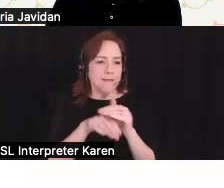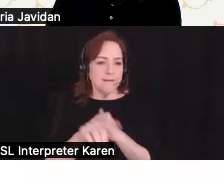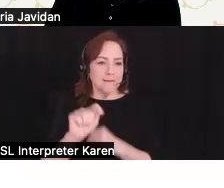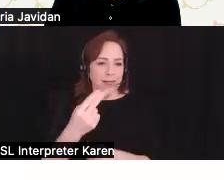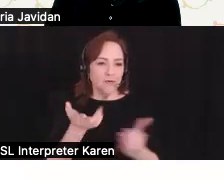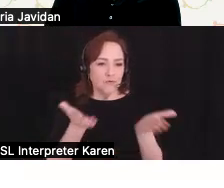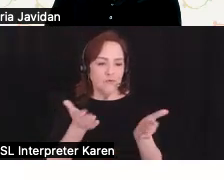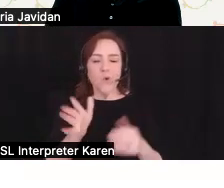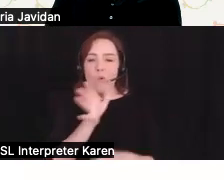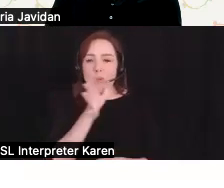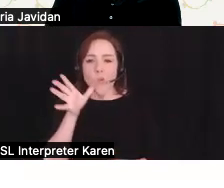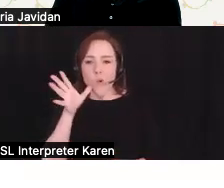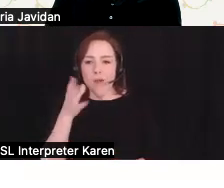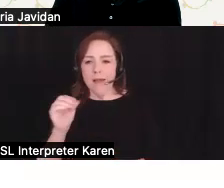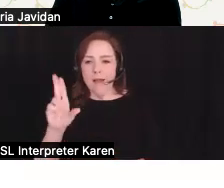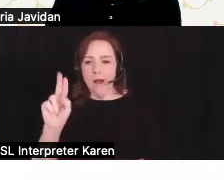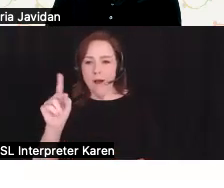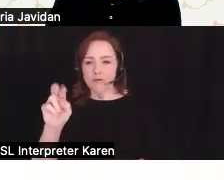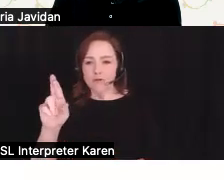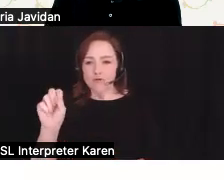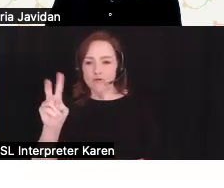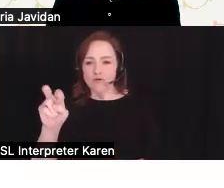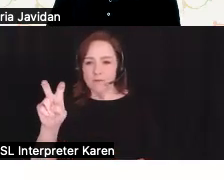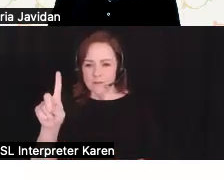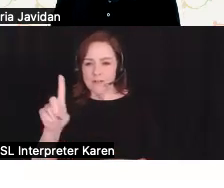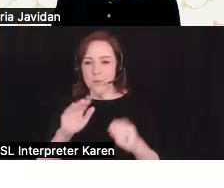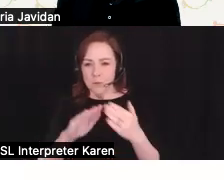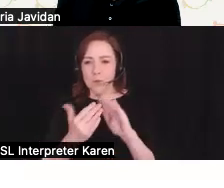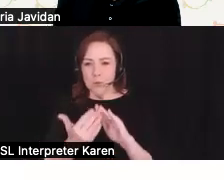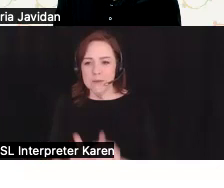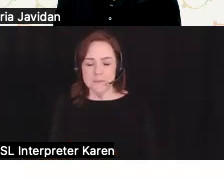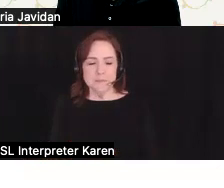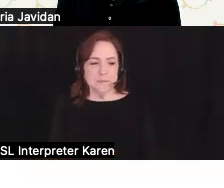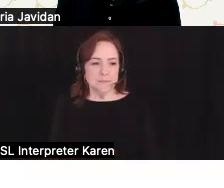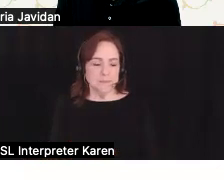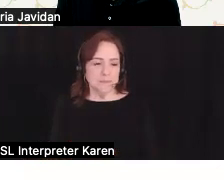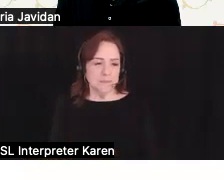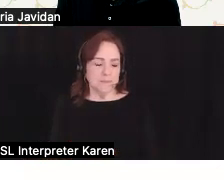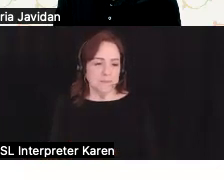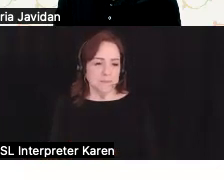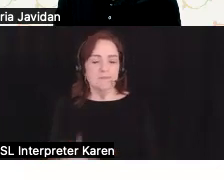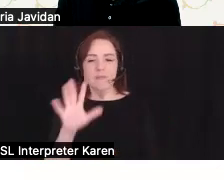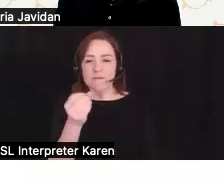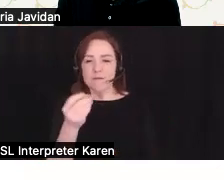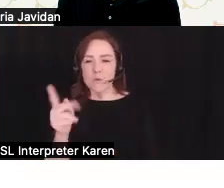communities just a few tips before we get started your audio has been muted for today's